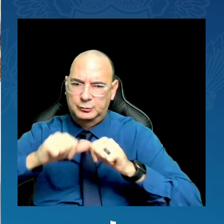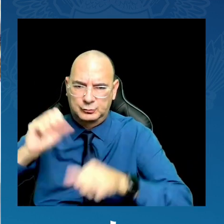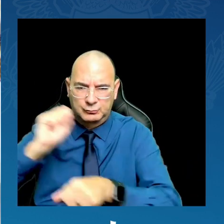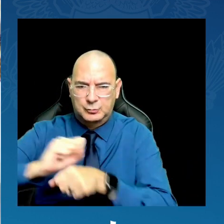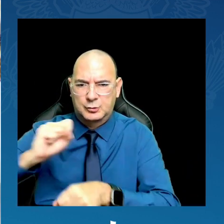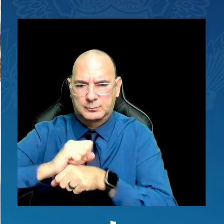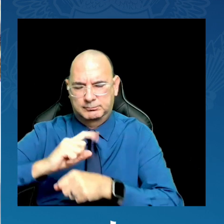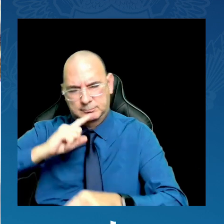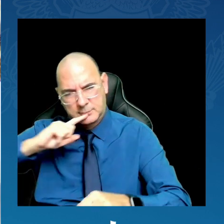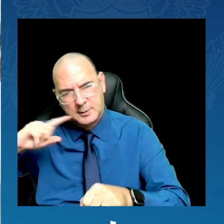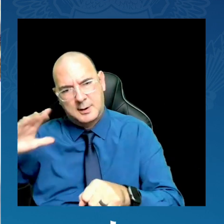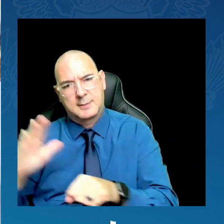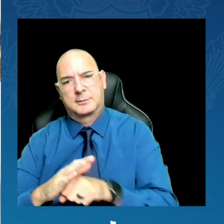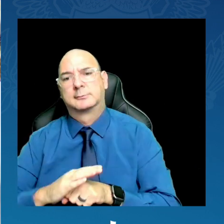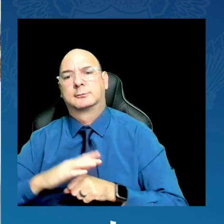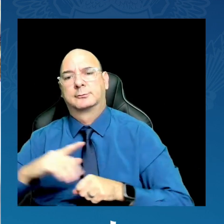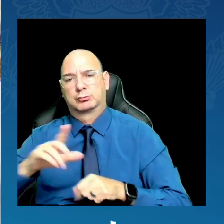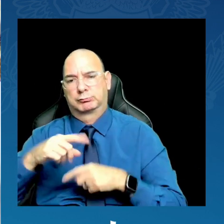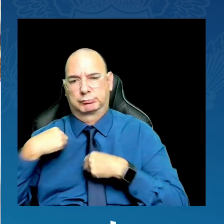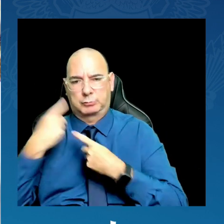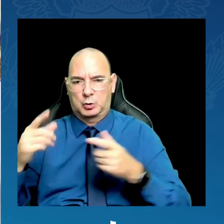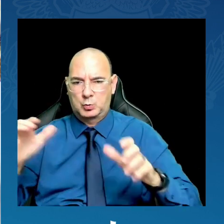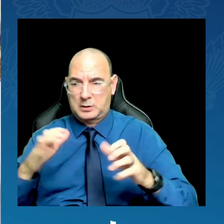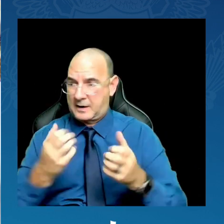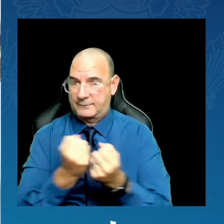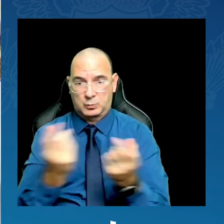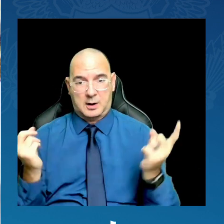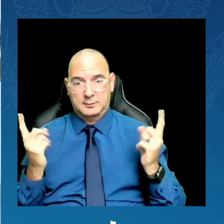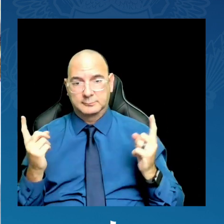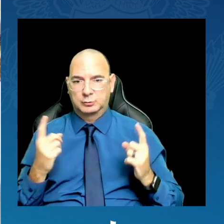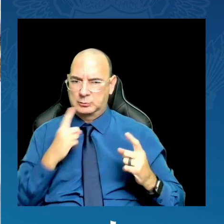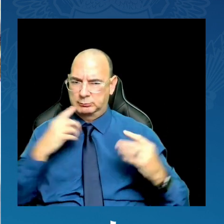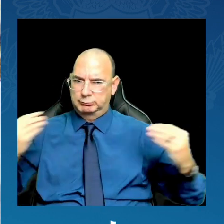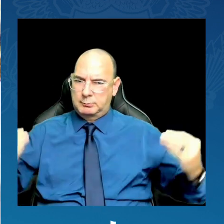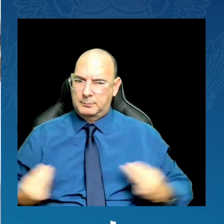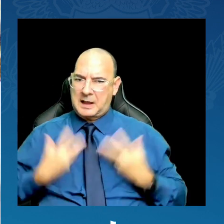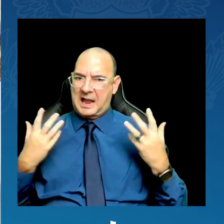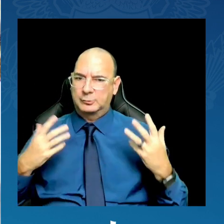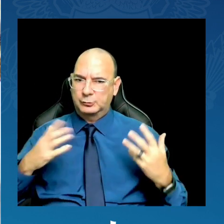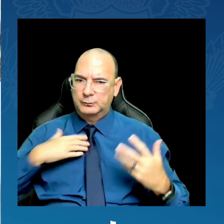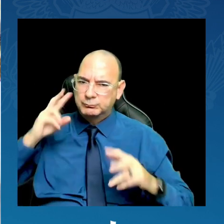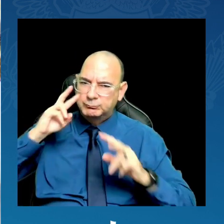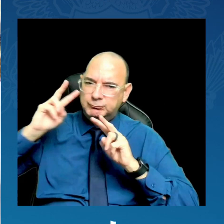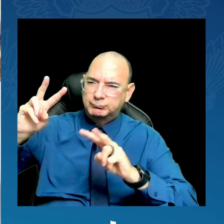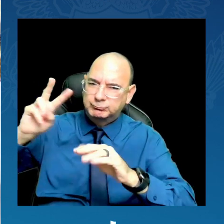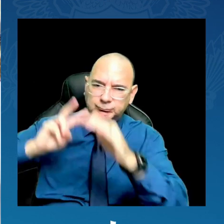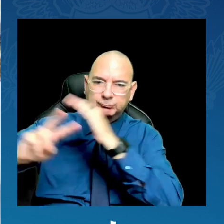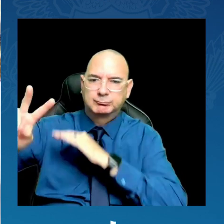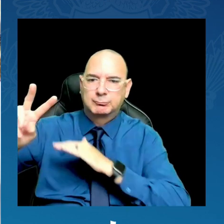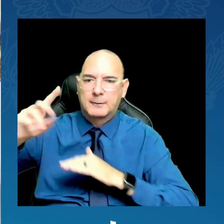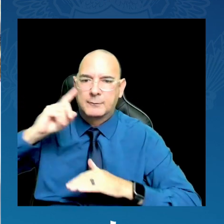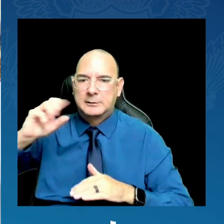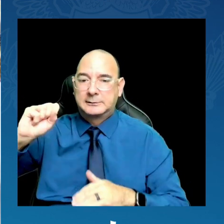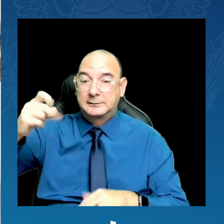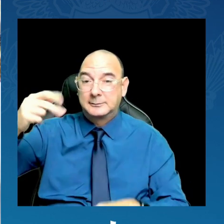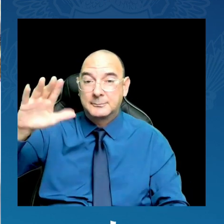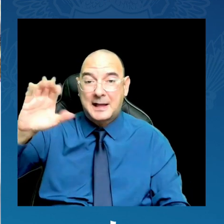to inspire our exploration and our involvement in space. And with that, I wish you all a good afternoon.